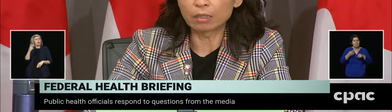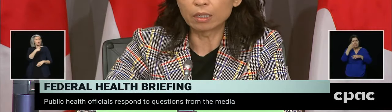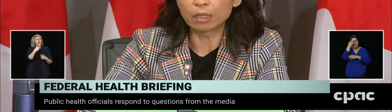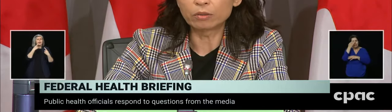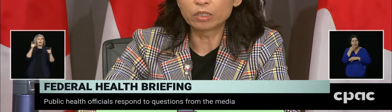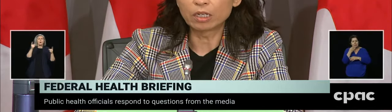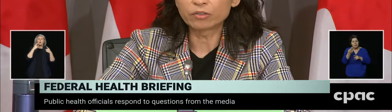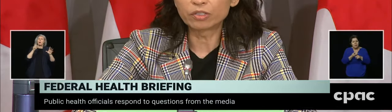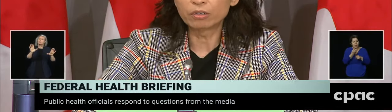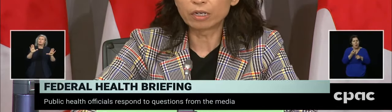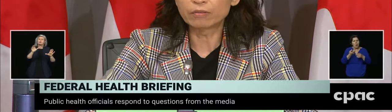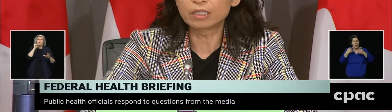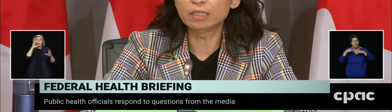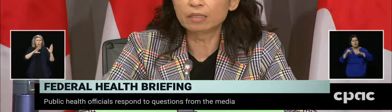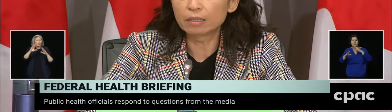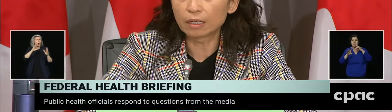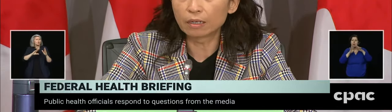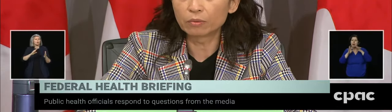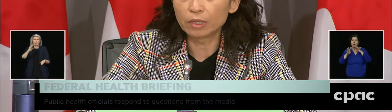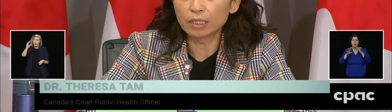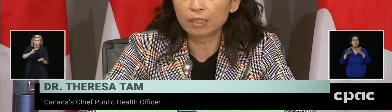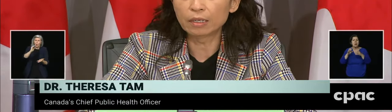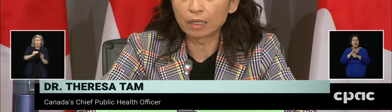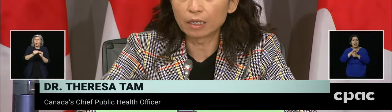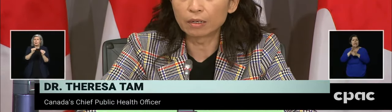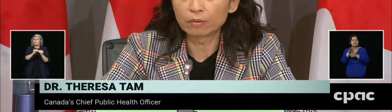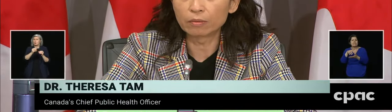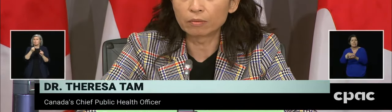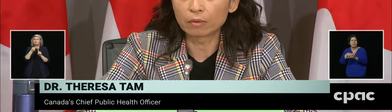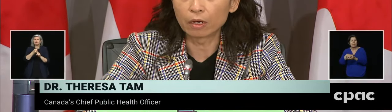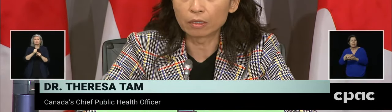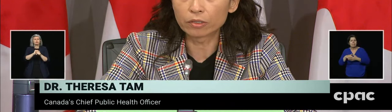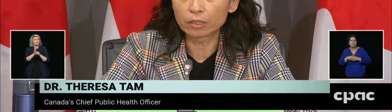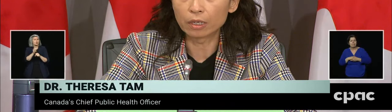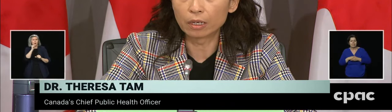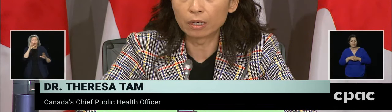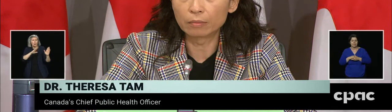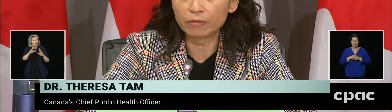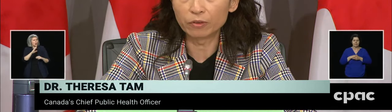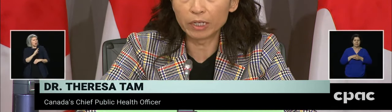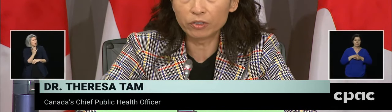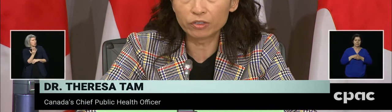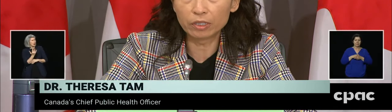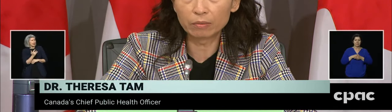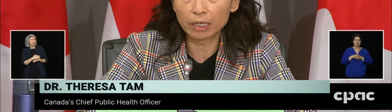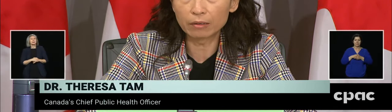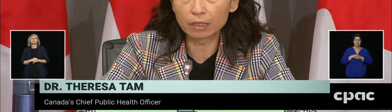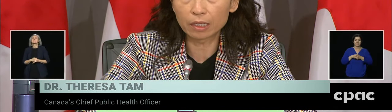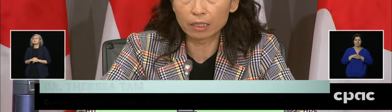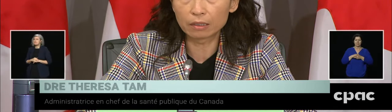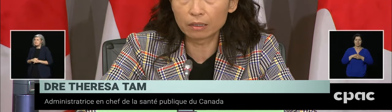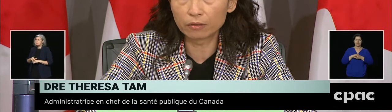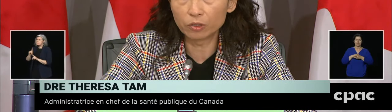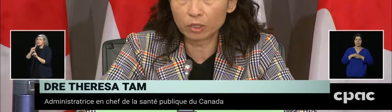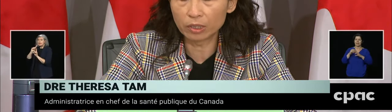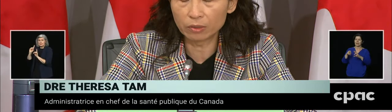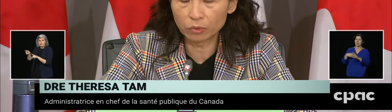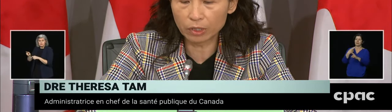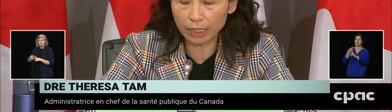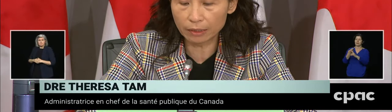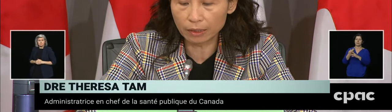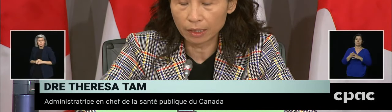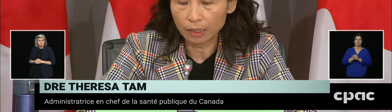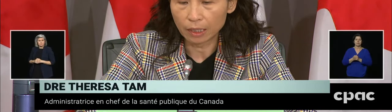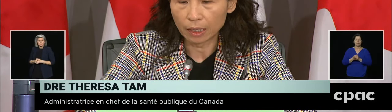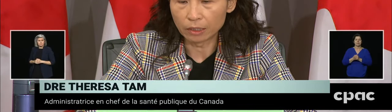TO GET COVID-19?